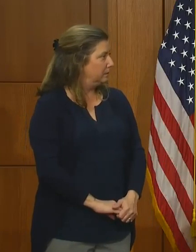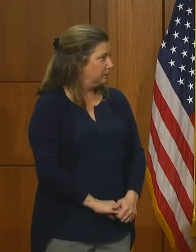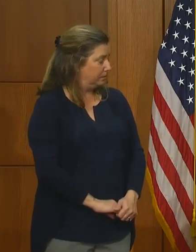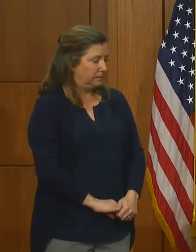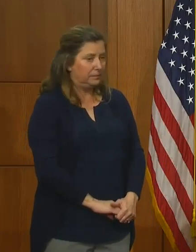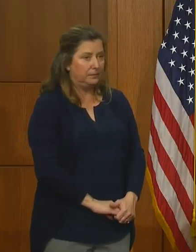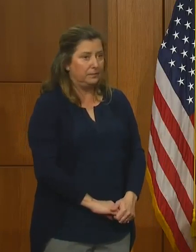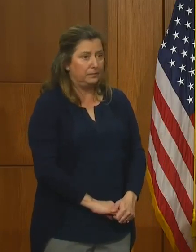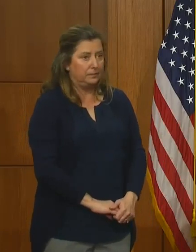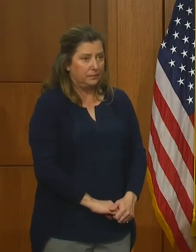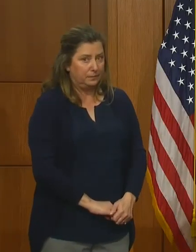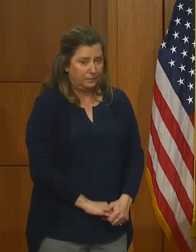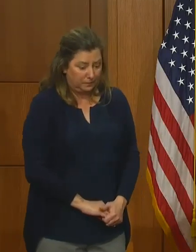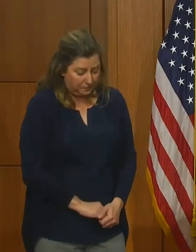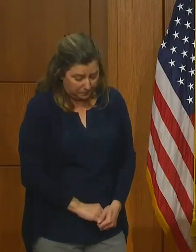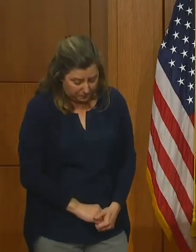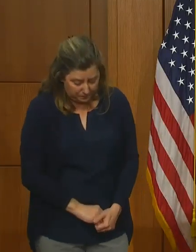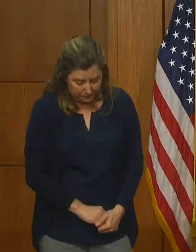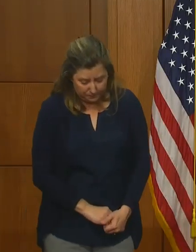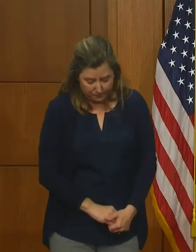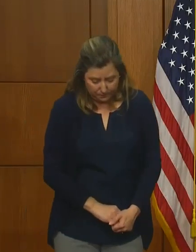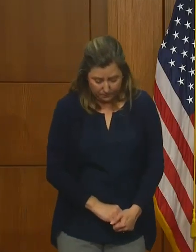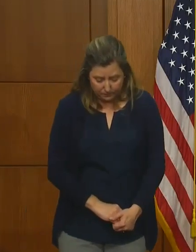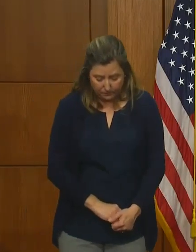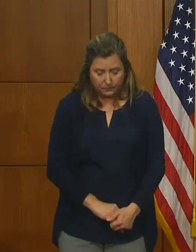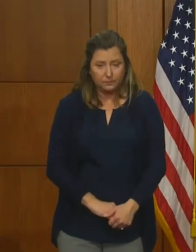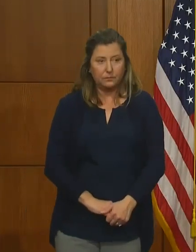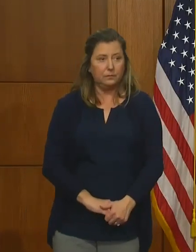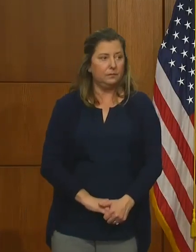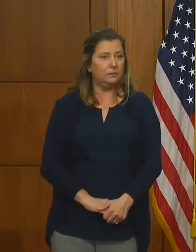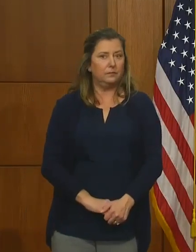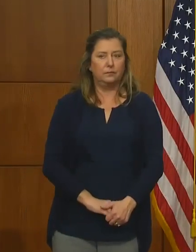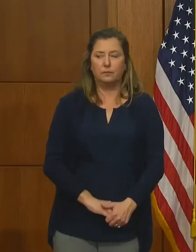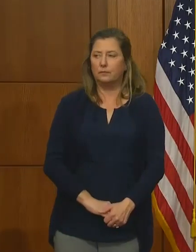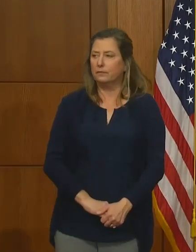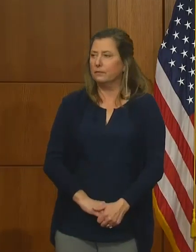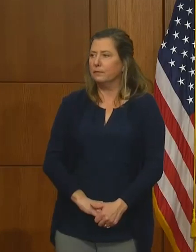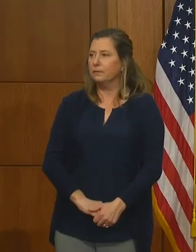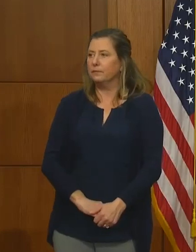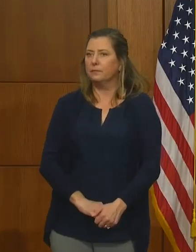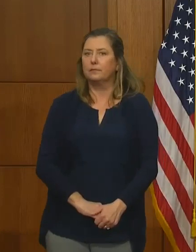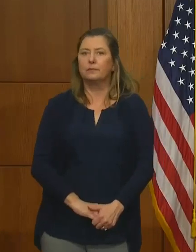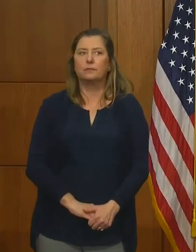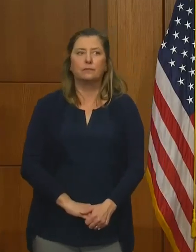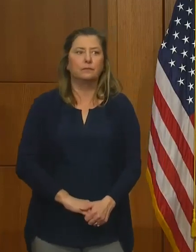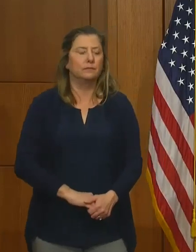ALL. YEAH AND WE WANTED TO TELL